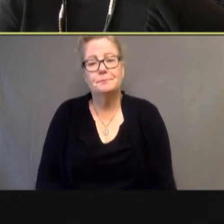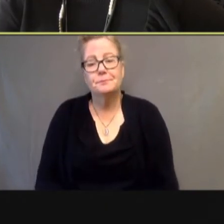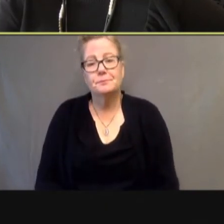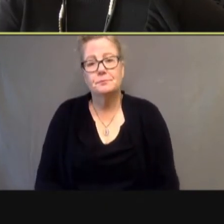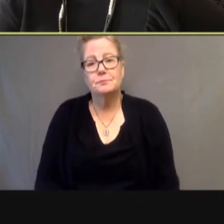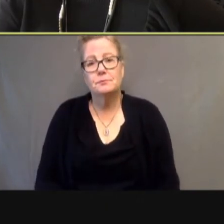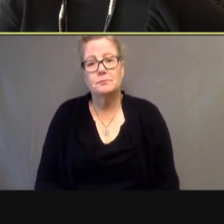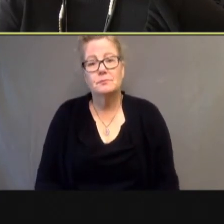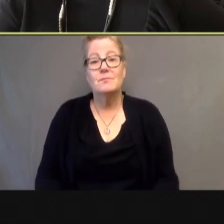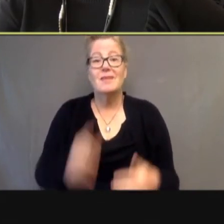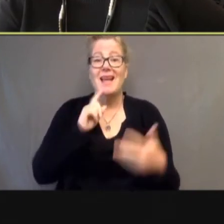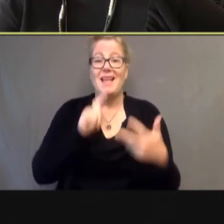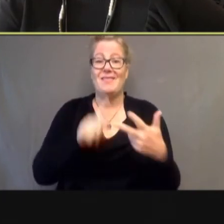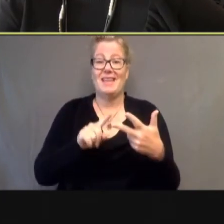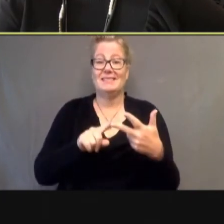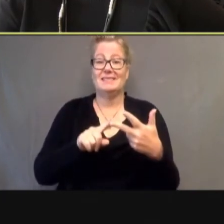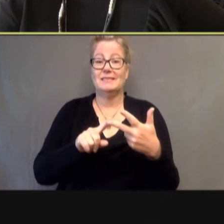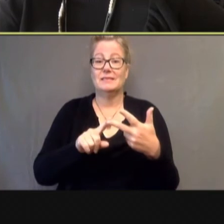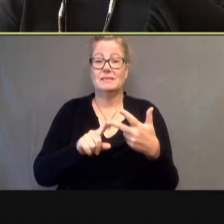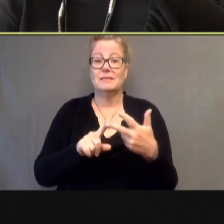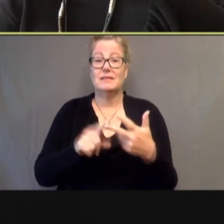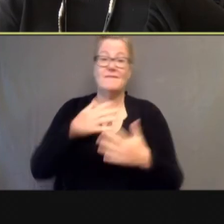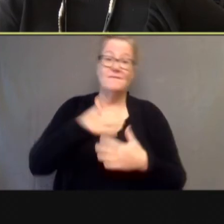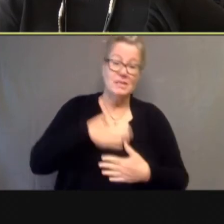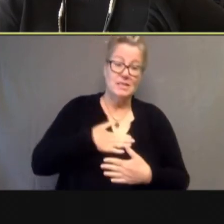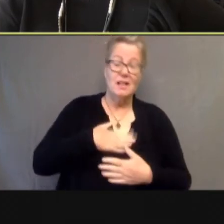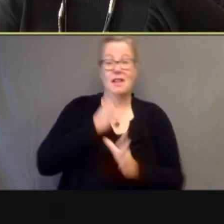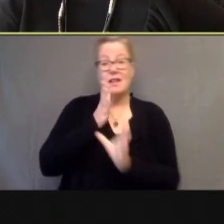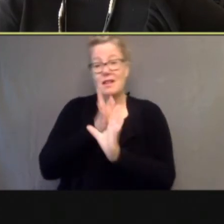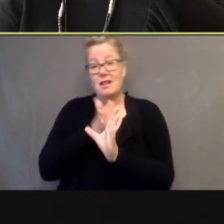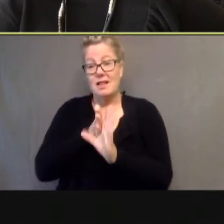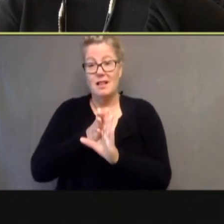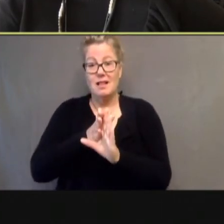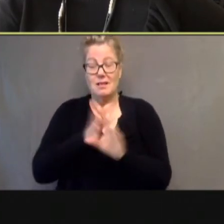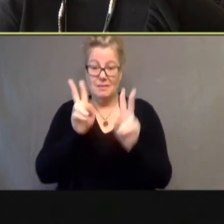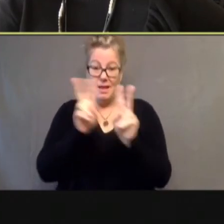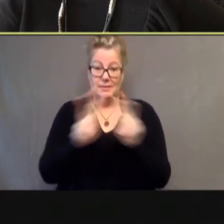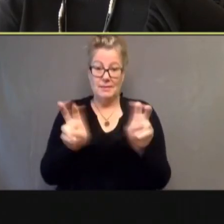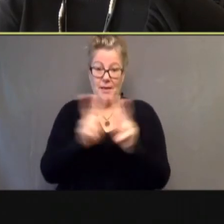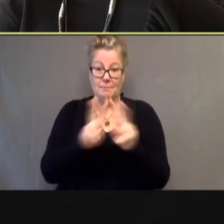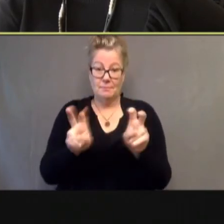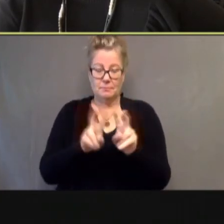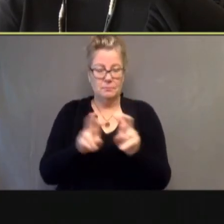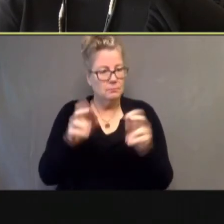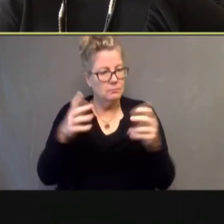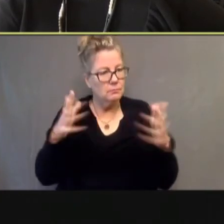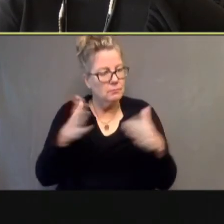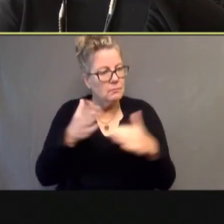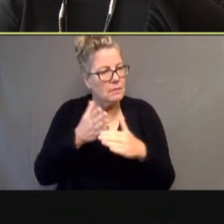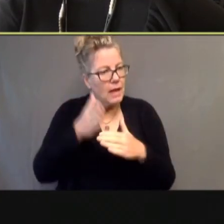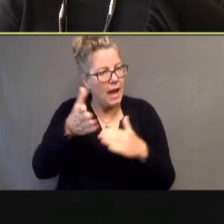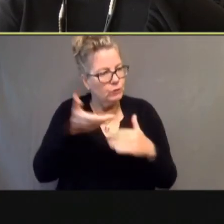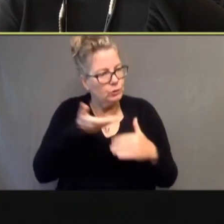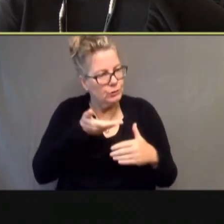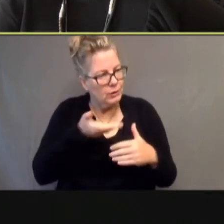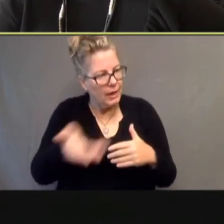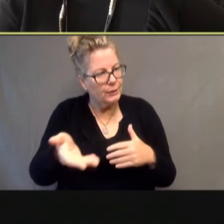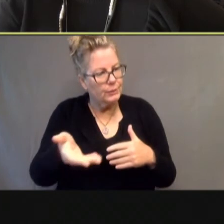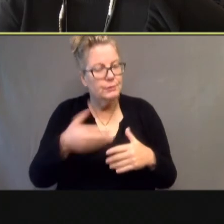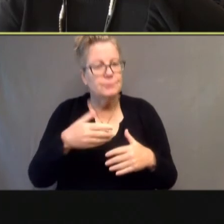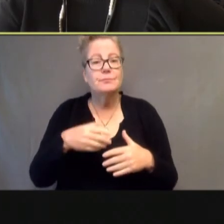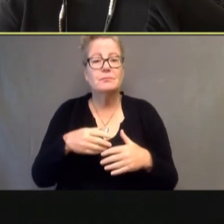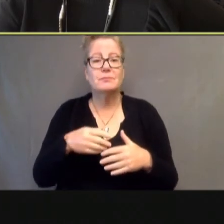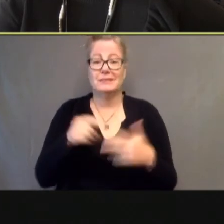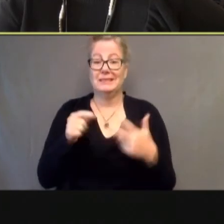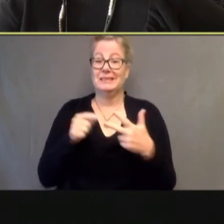psychological examinations, after someone is already hired, this is sometimes necessary